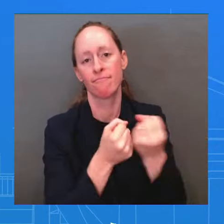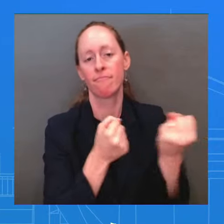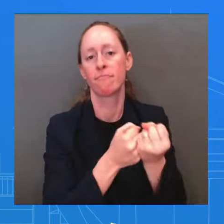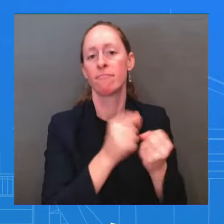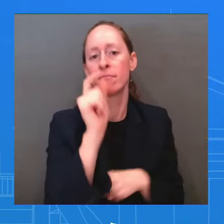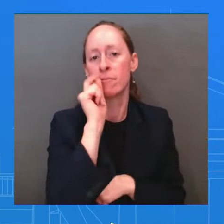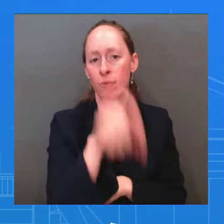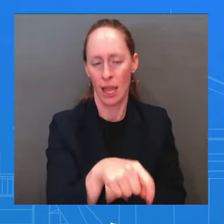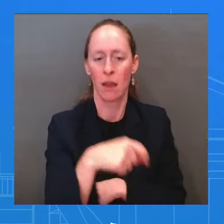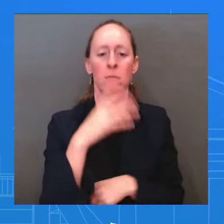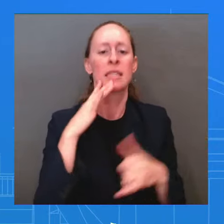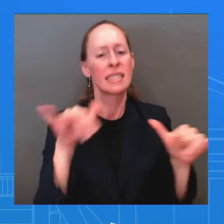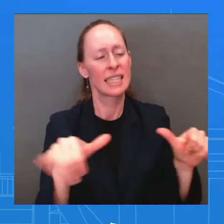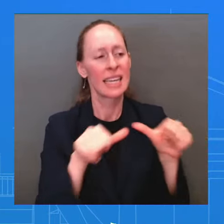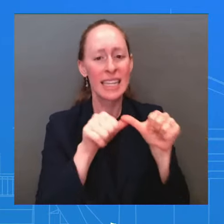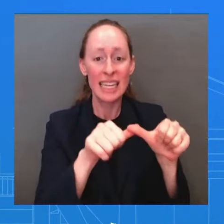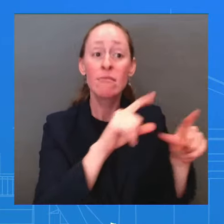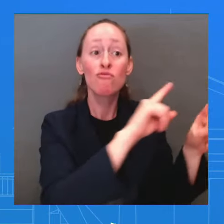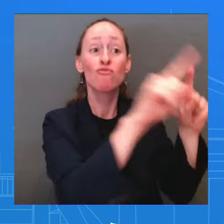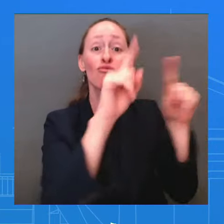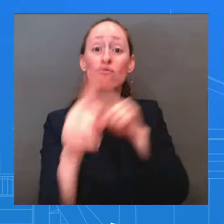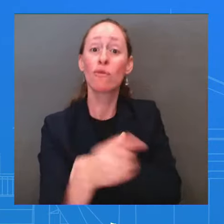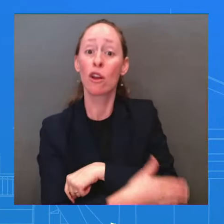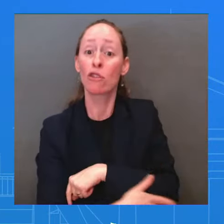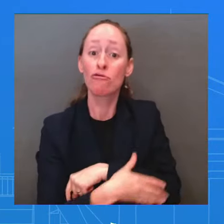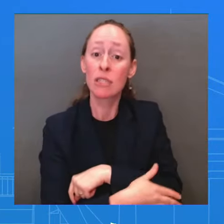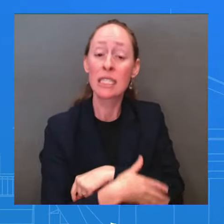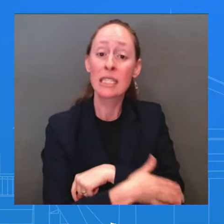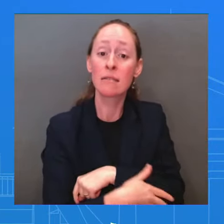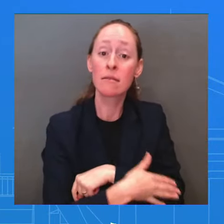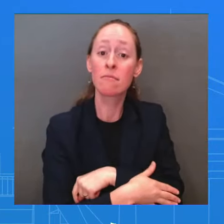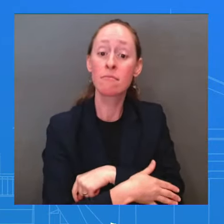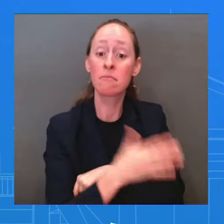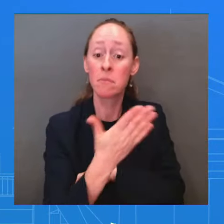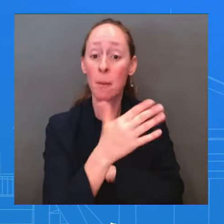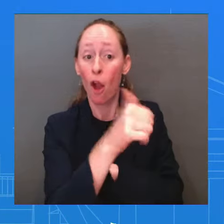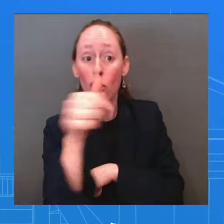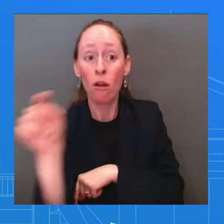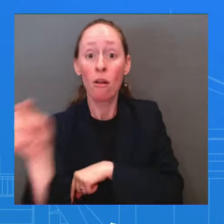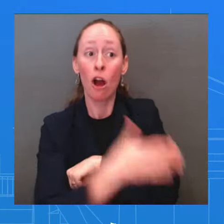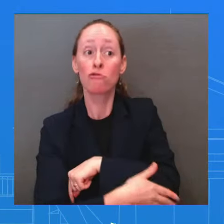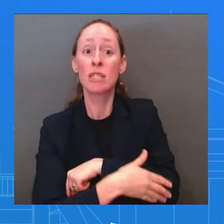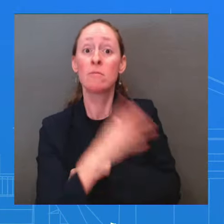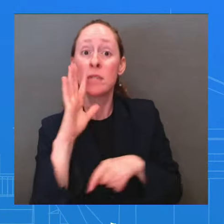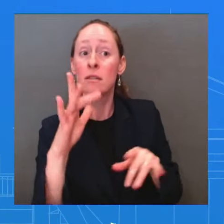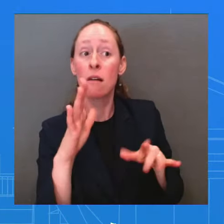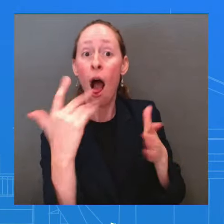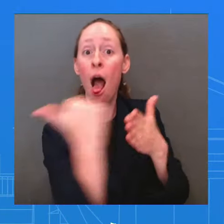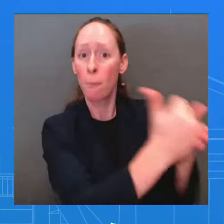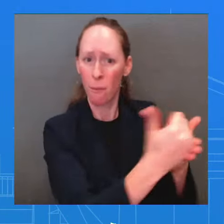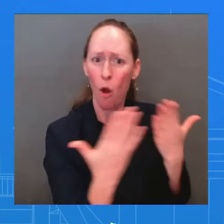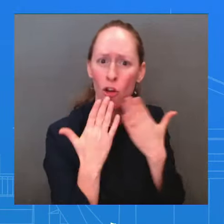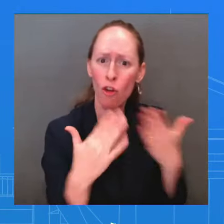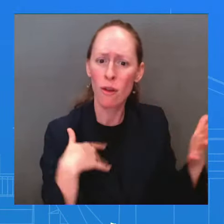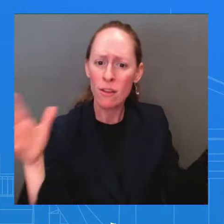that are also stepping up to deliver. I mentioned in my opening that Lloyd Austin is hosting another contact group meeting next week.